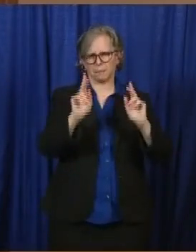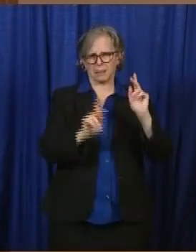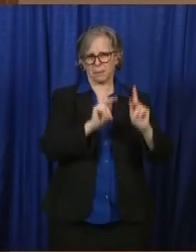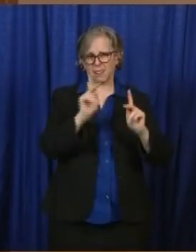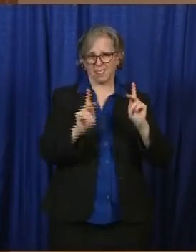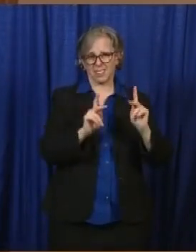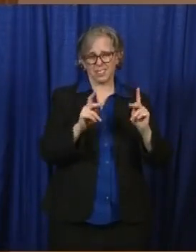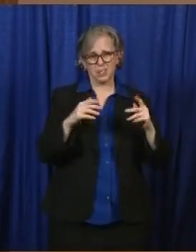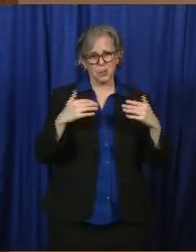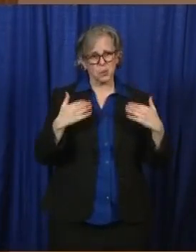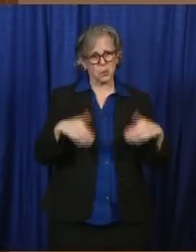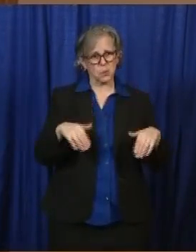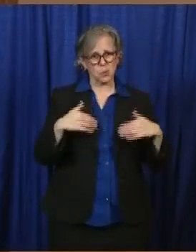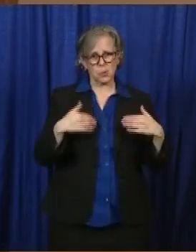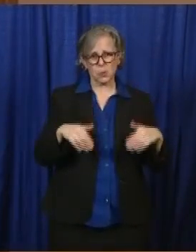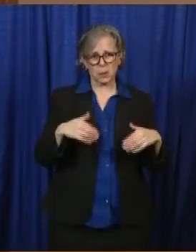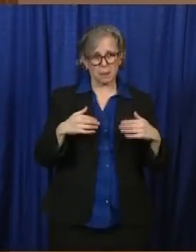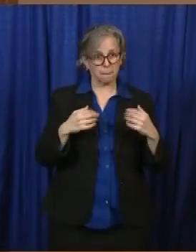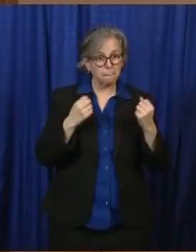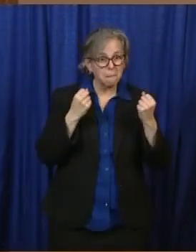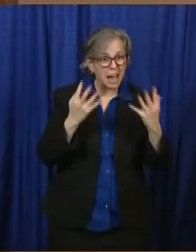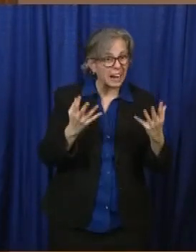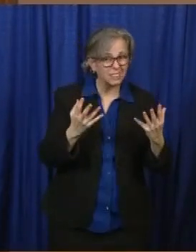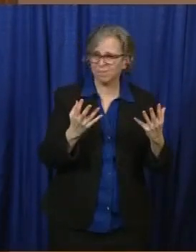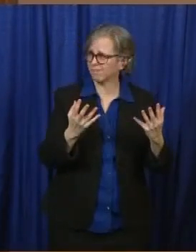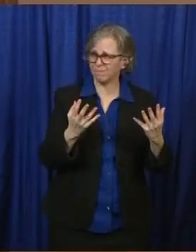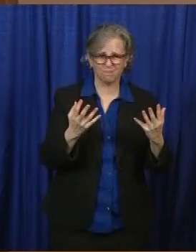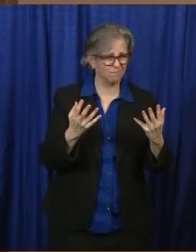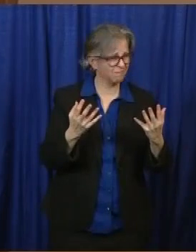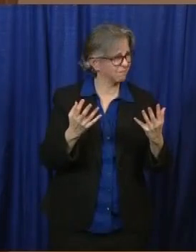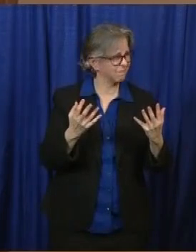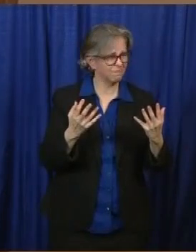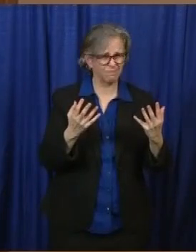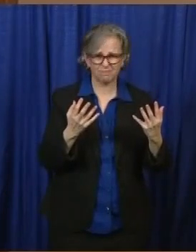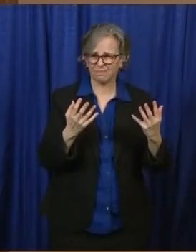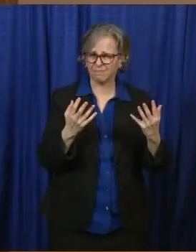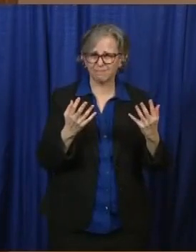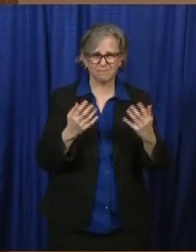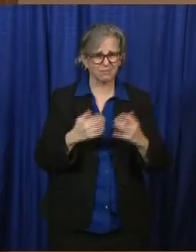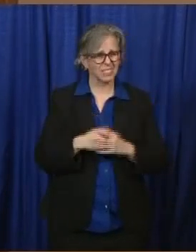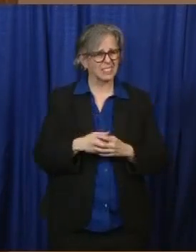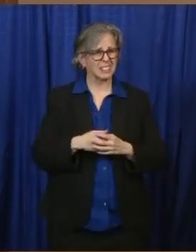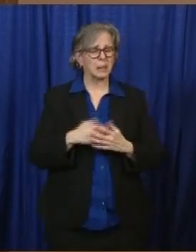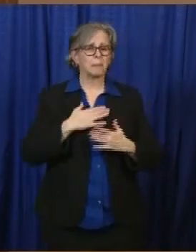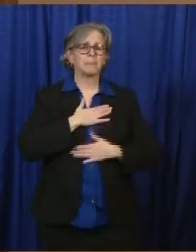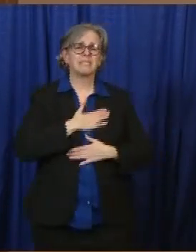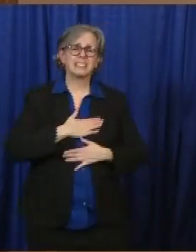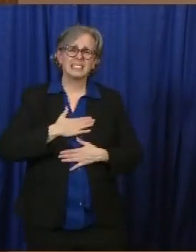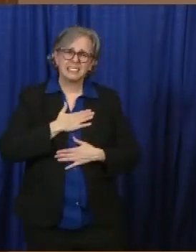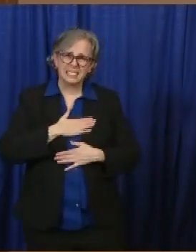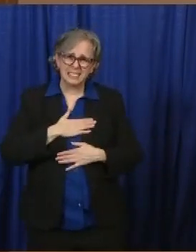88 COUNTIES IN OHIO. LET'S GO AHEAD AND LOOK AT THEIR NEXT SLIDE. ALSO AT THIS POINT WE KNOW THAT WE HAVE TESTED ABOUT 27,000 PEOPLE IN OHIO.